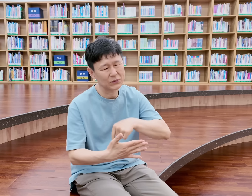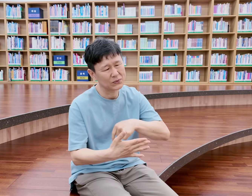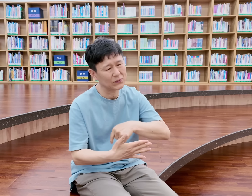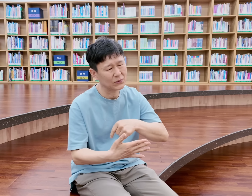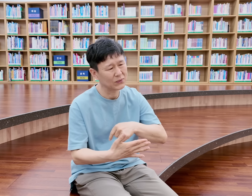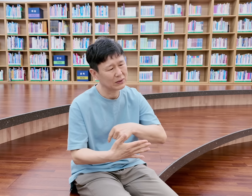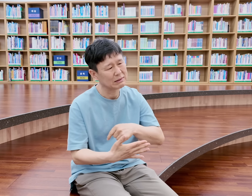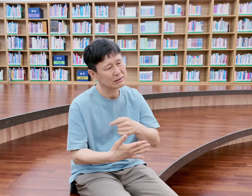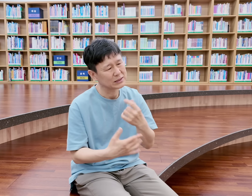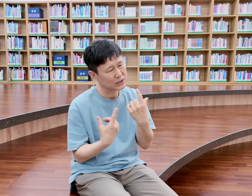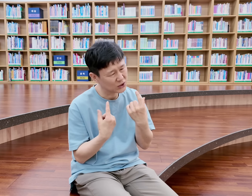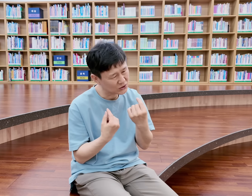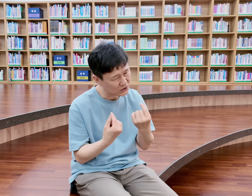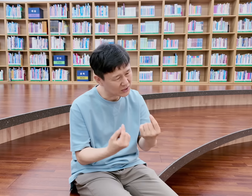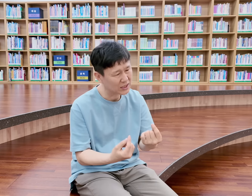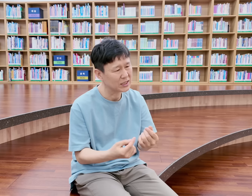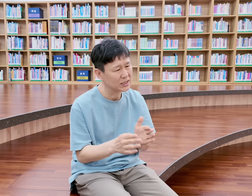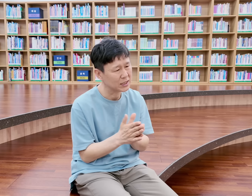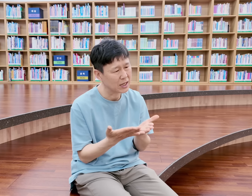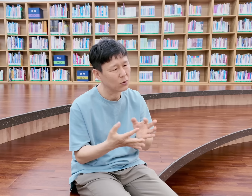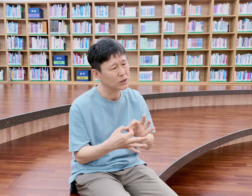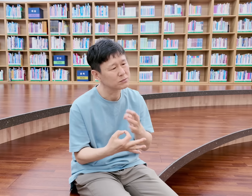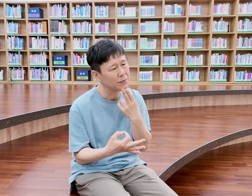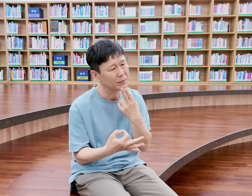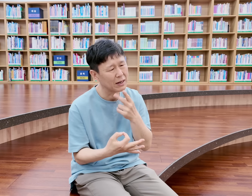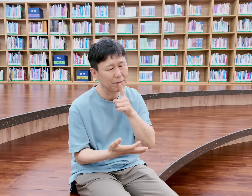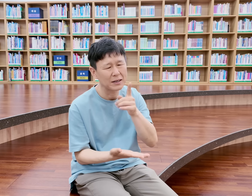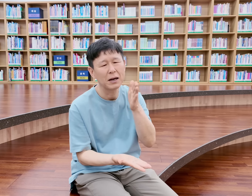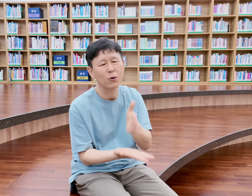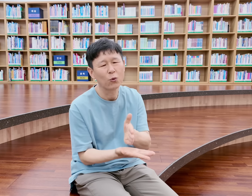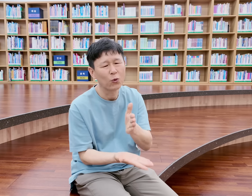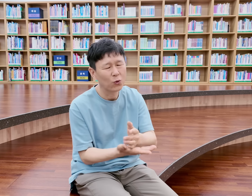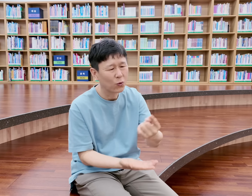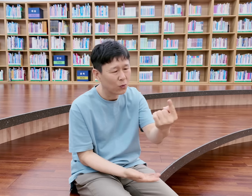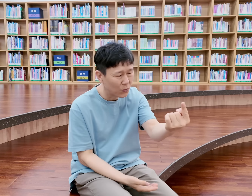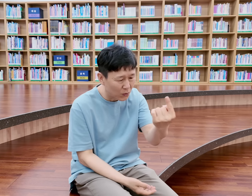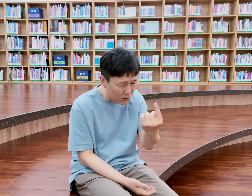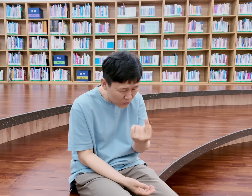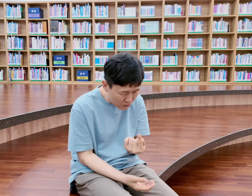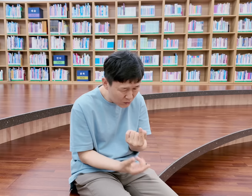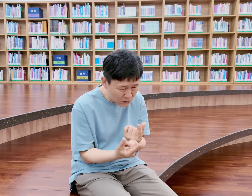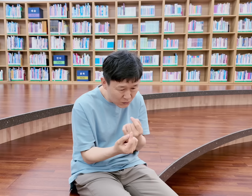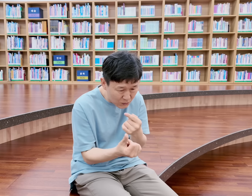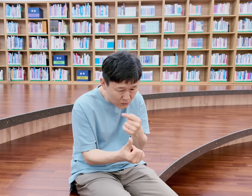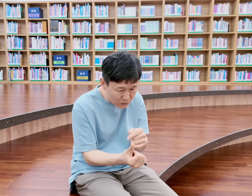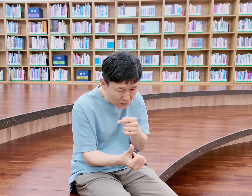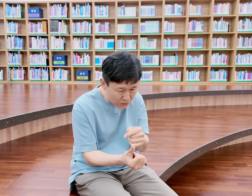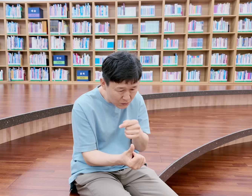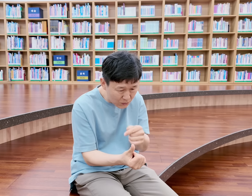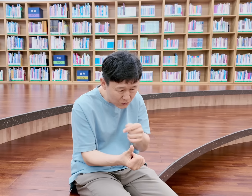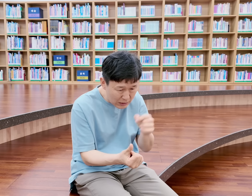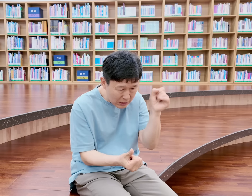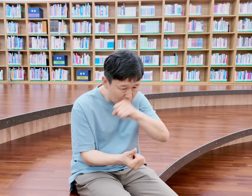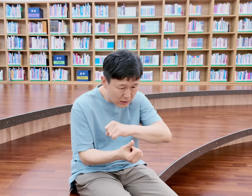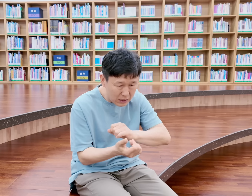Don't think that you are not interested in books, but if you come and learn in person,